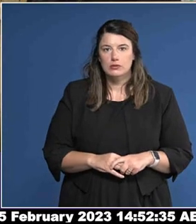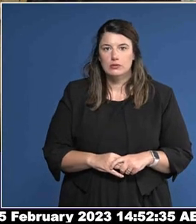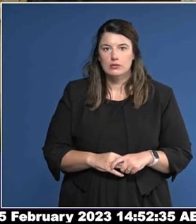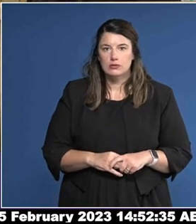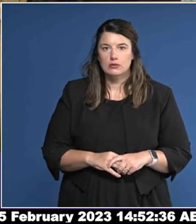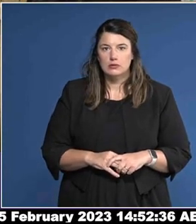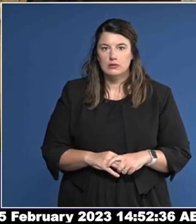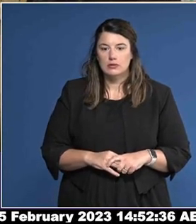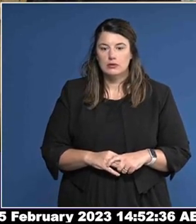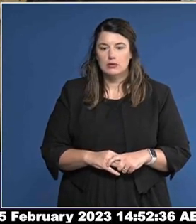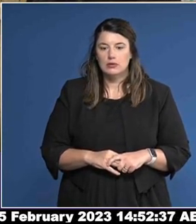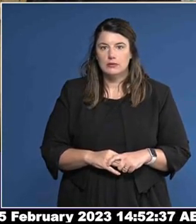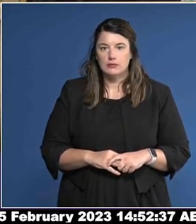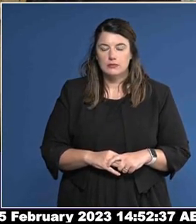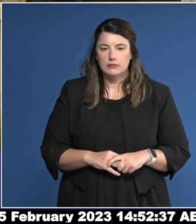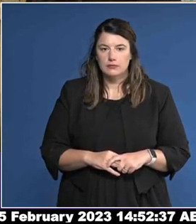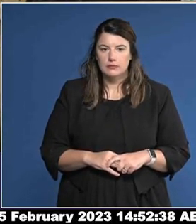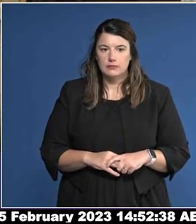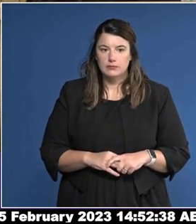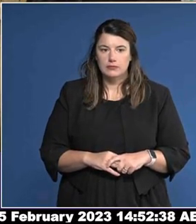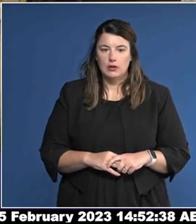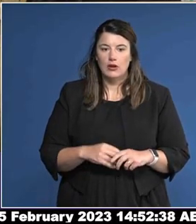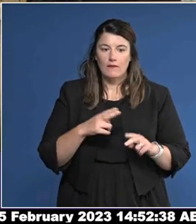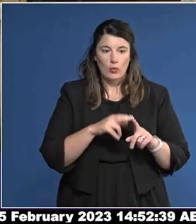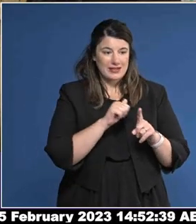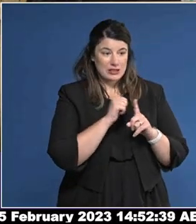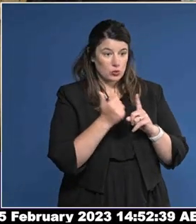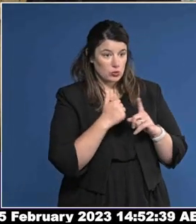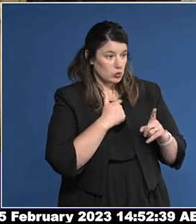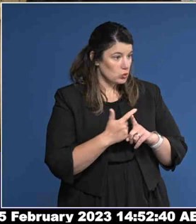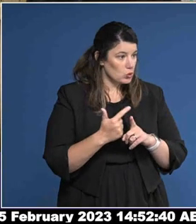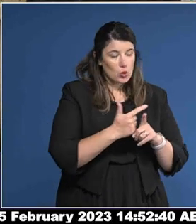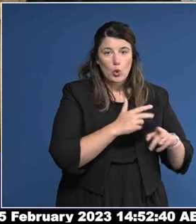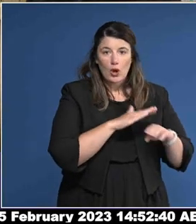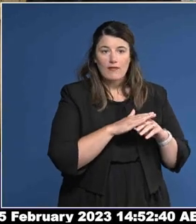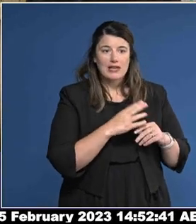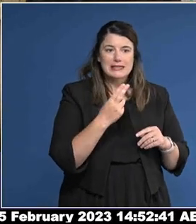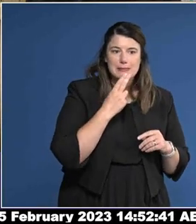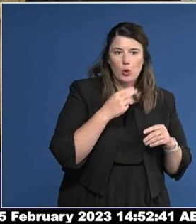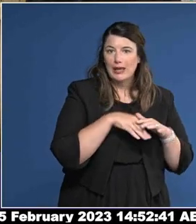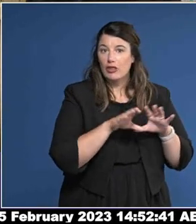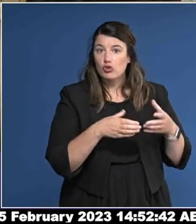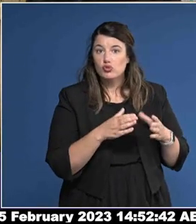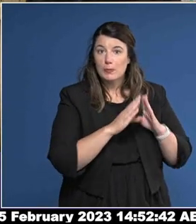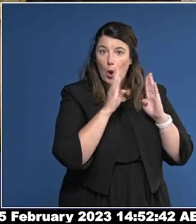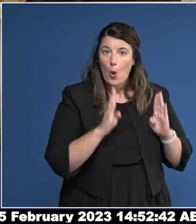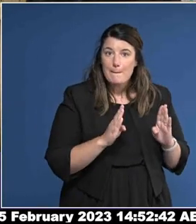It's - and even the tension of the scenario you are talking about in relation to, you know, smoking in the group home, again, there's that tension between it's actually